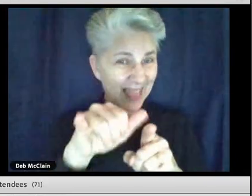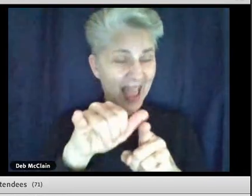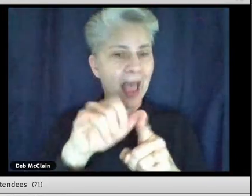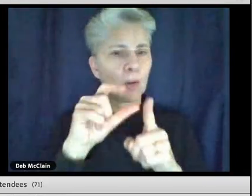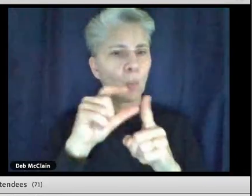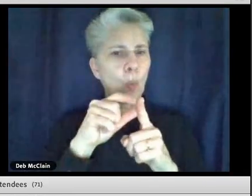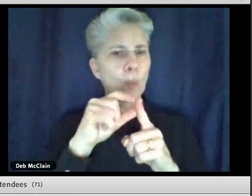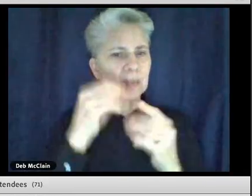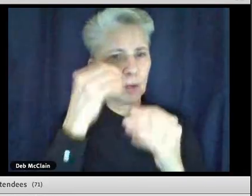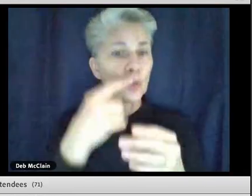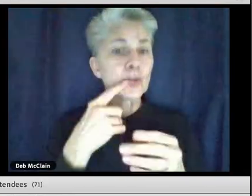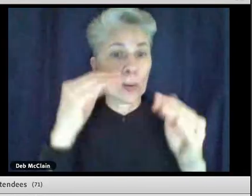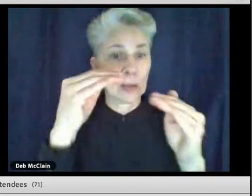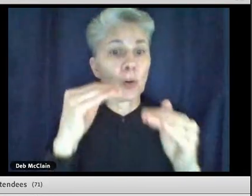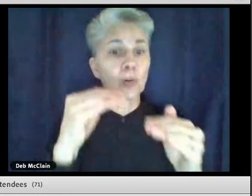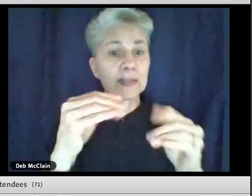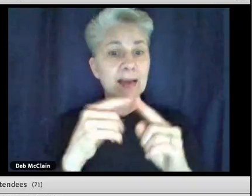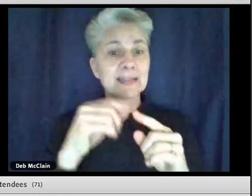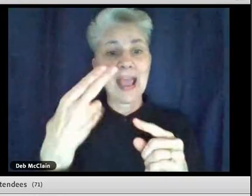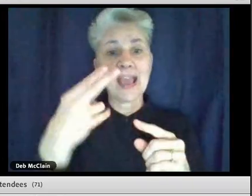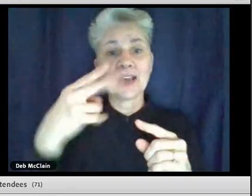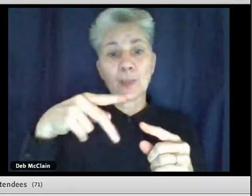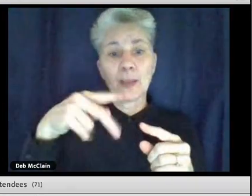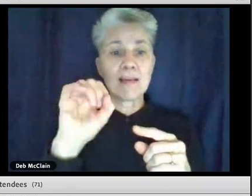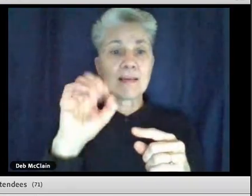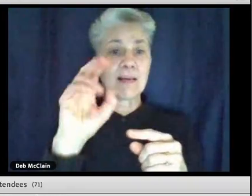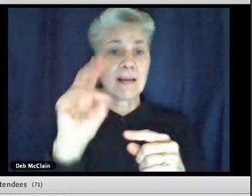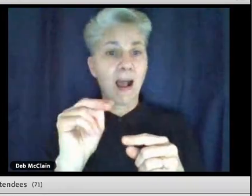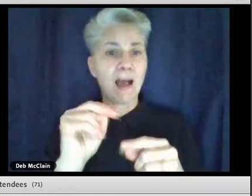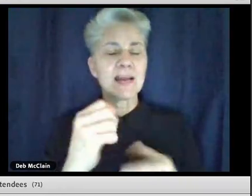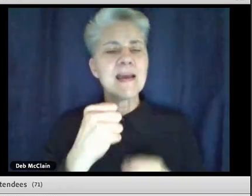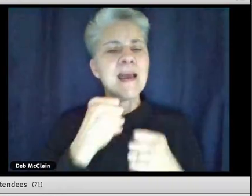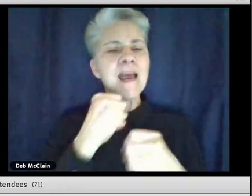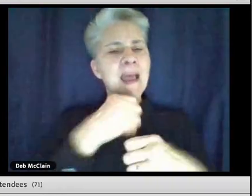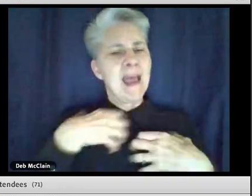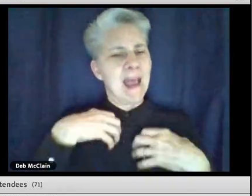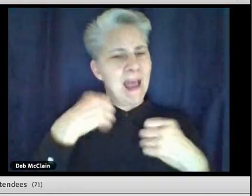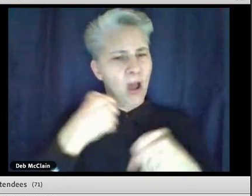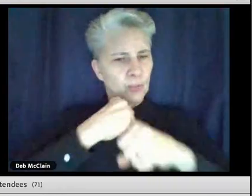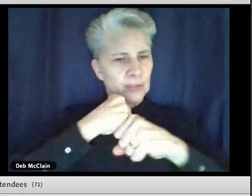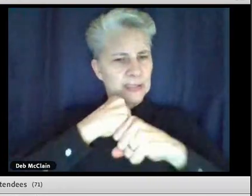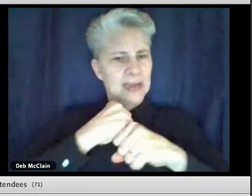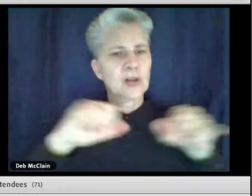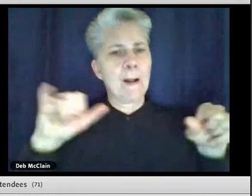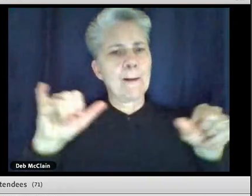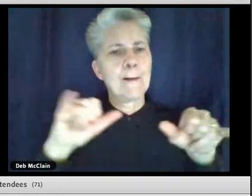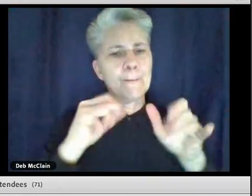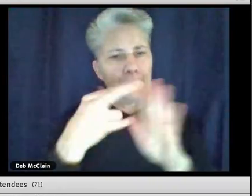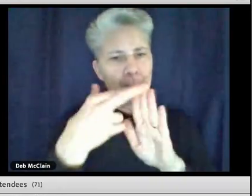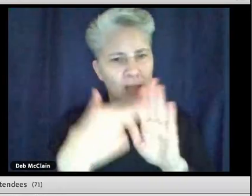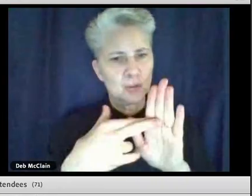We could go to HPCON, which is Health Protection -- Measures could be going to D at some point.